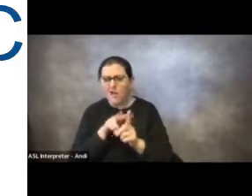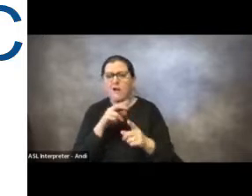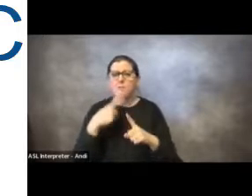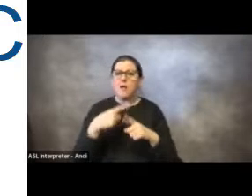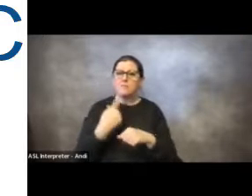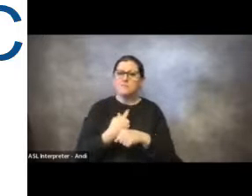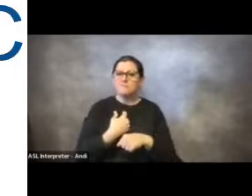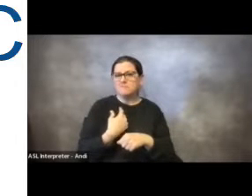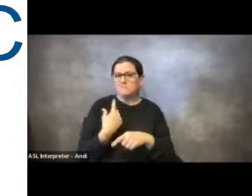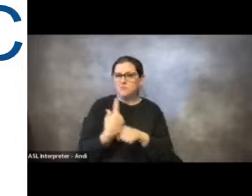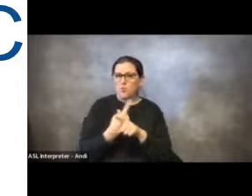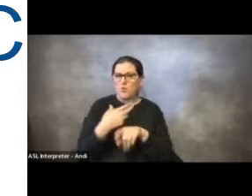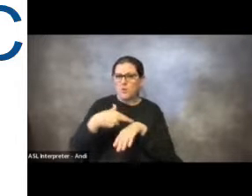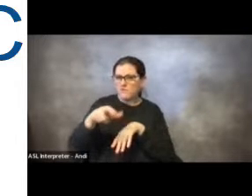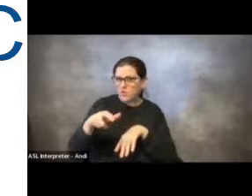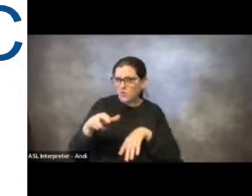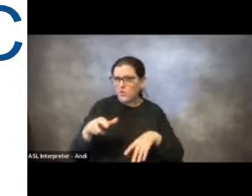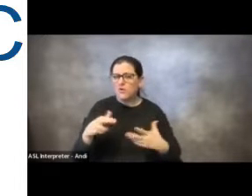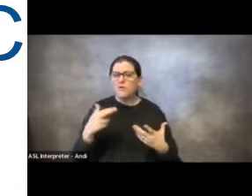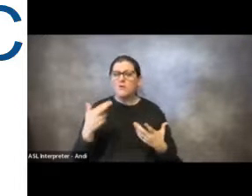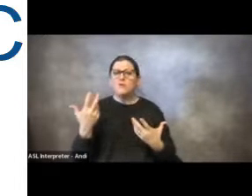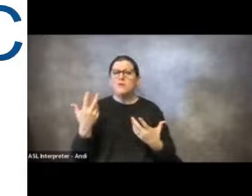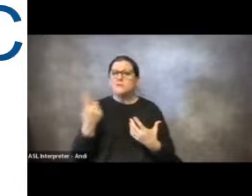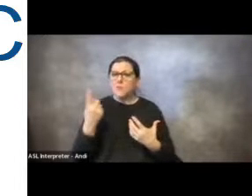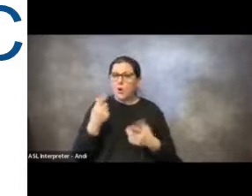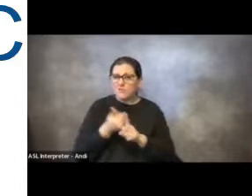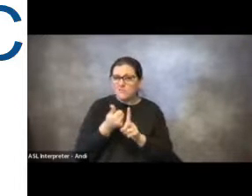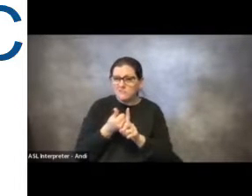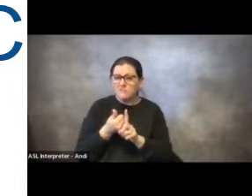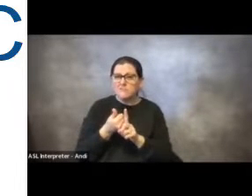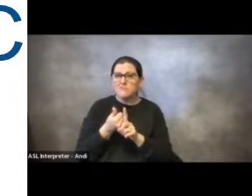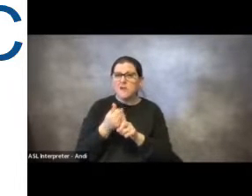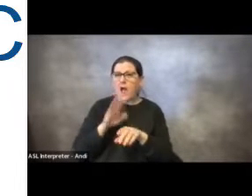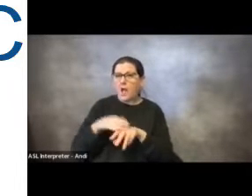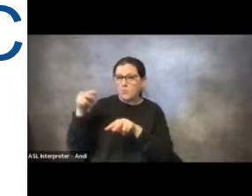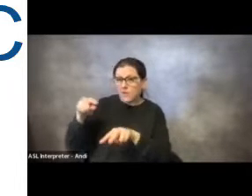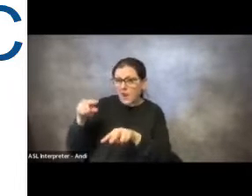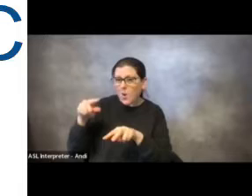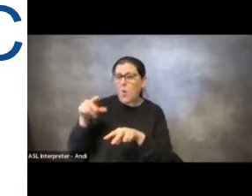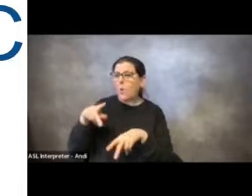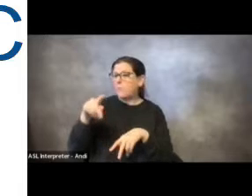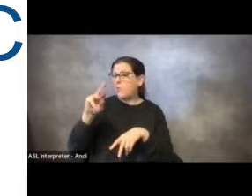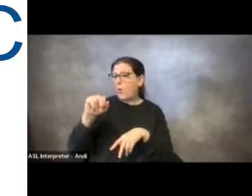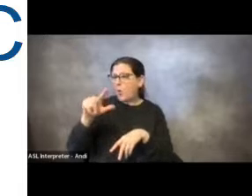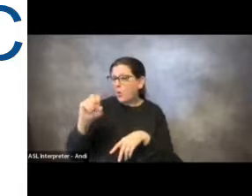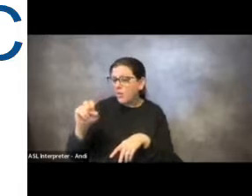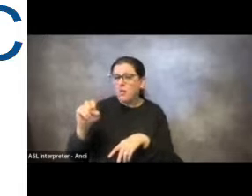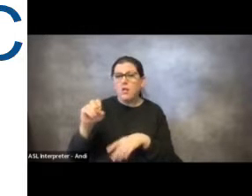So we're talking about an individual that's on in on probation or parole, community corrections, let's try to get them connected with services in